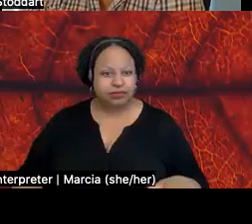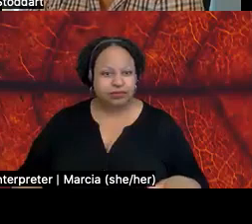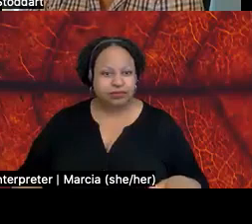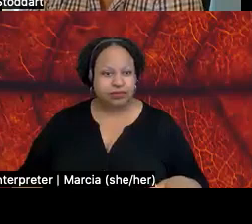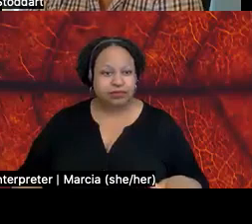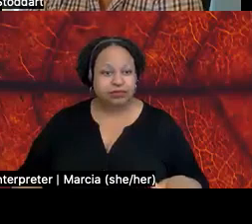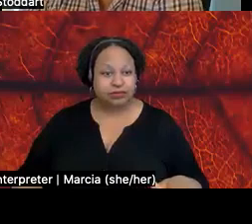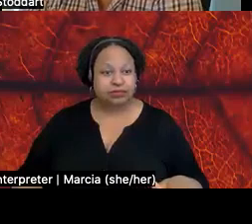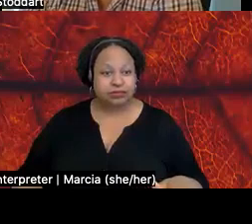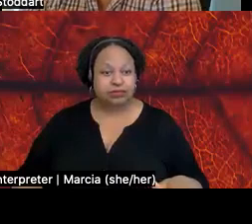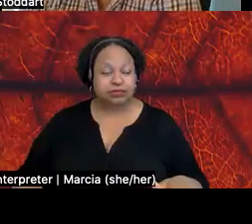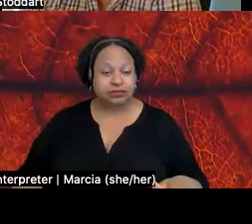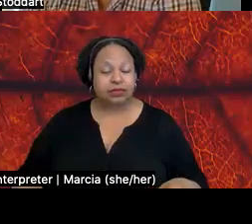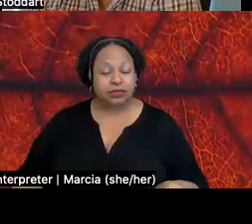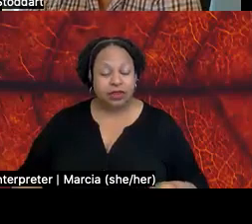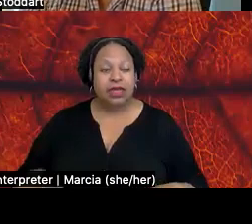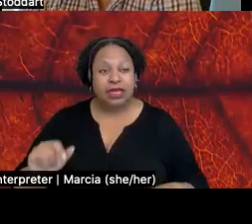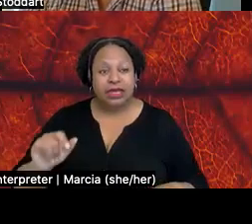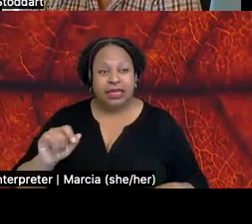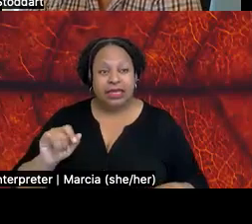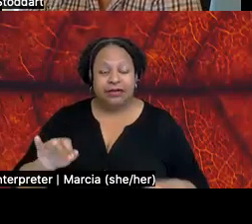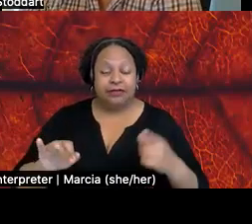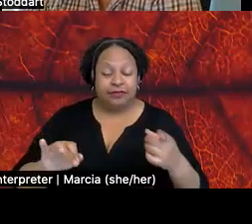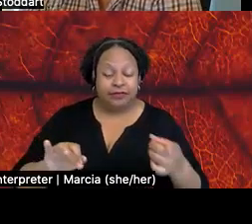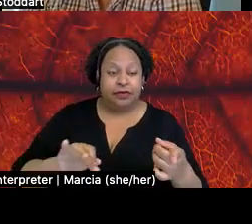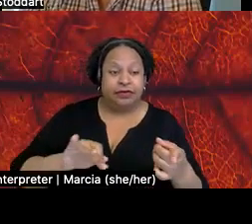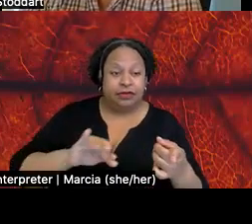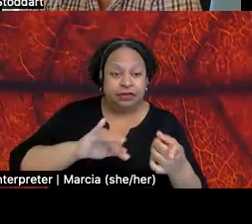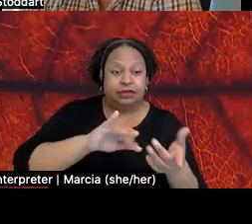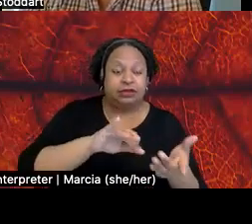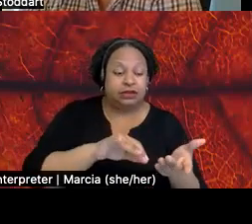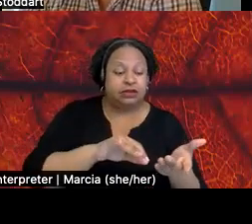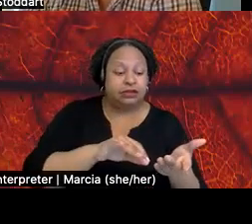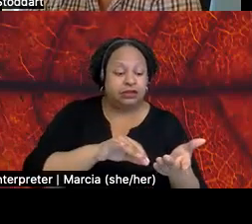obviously learning and adapting to multiple new settings is a